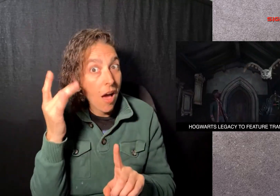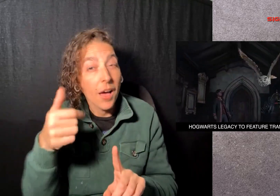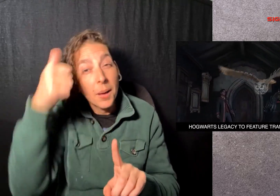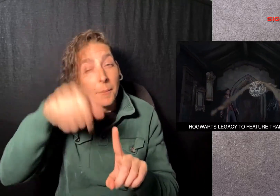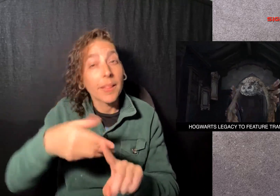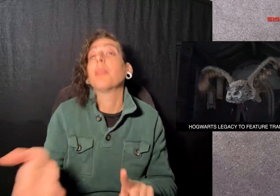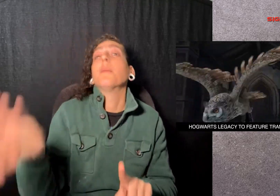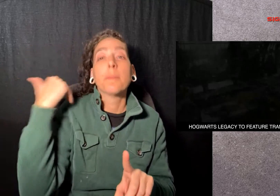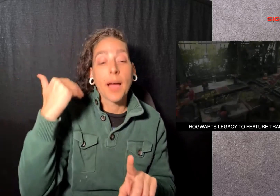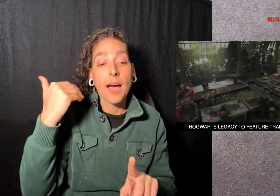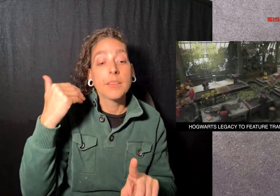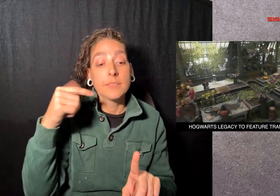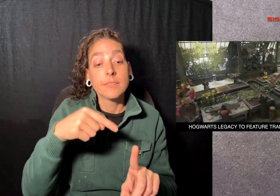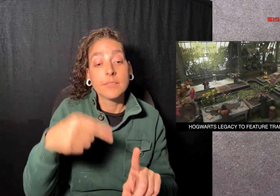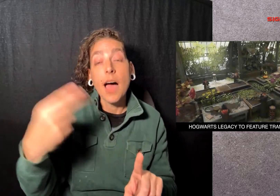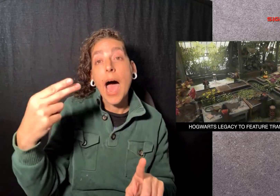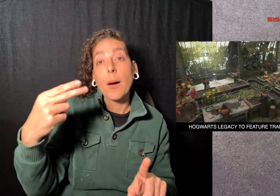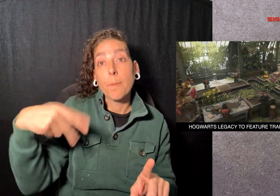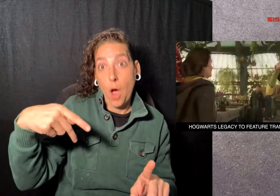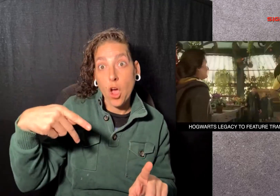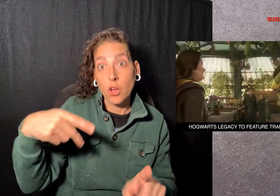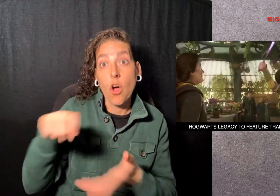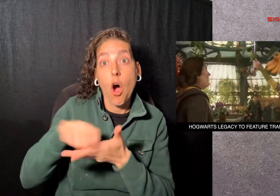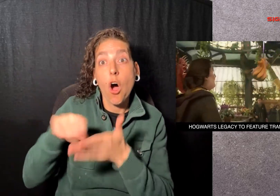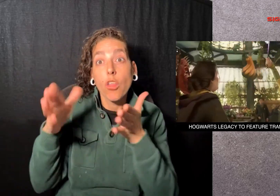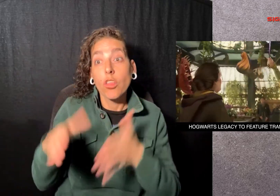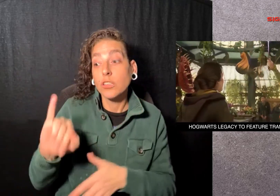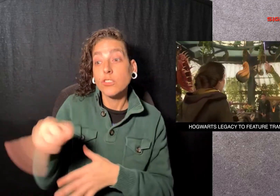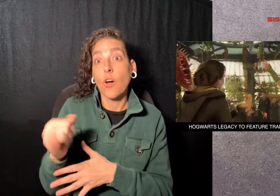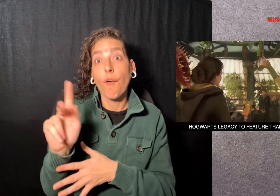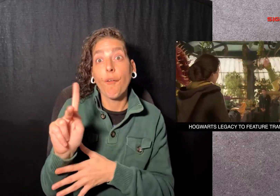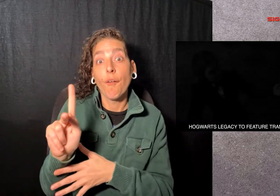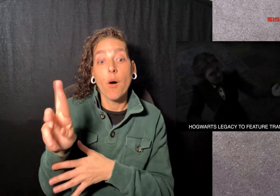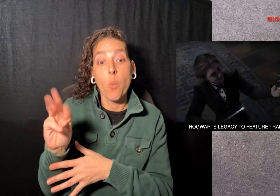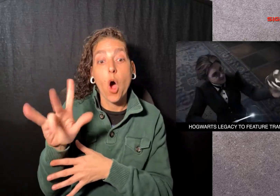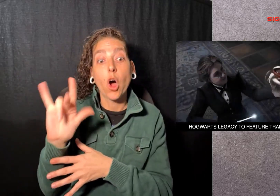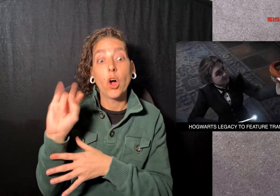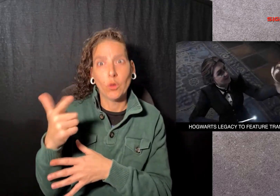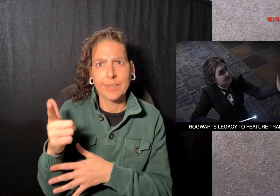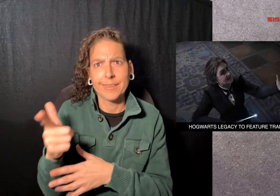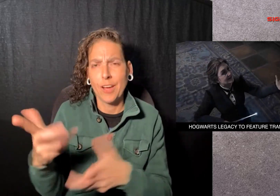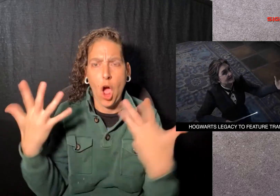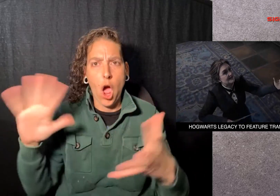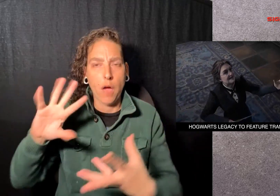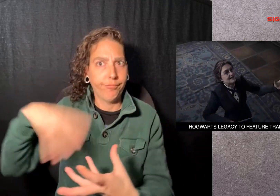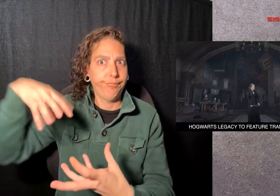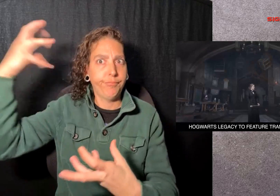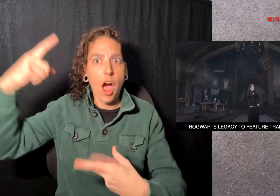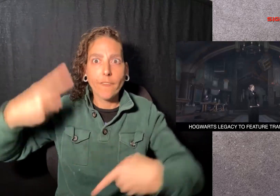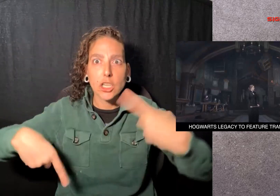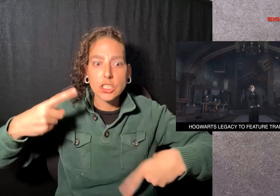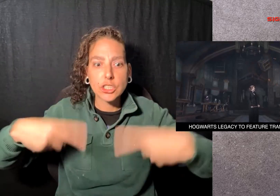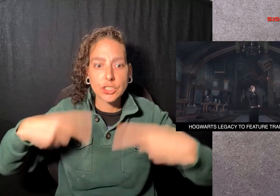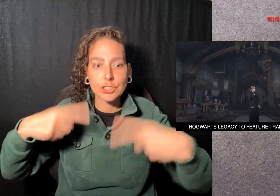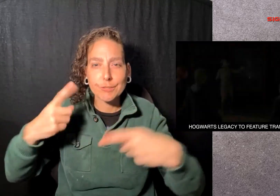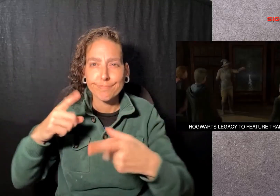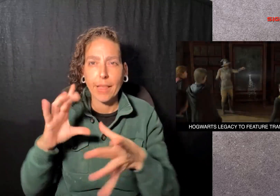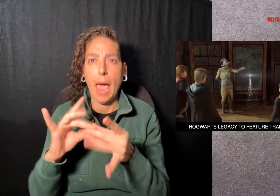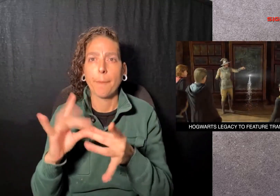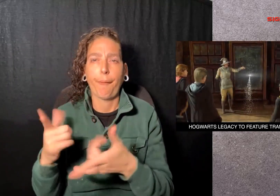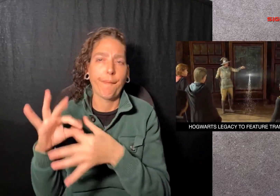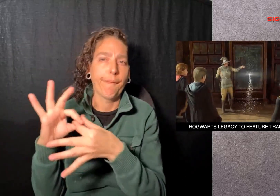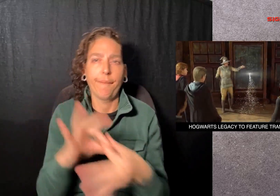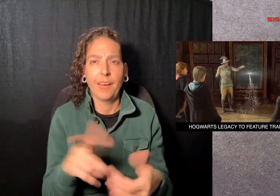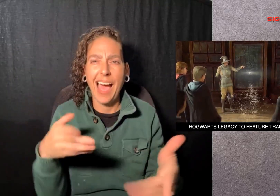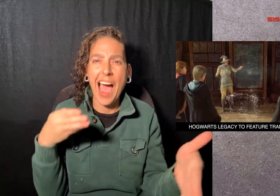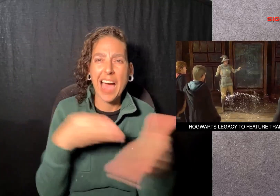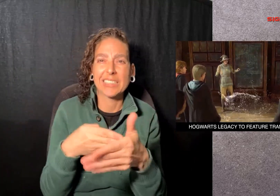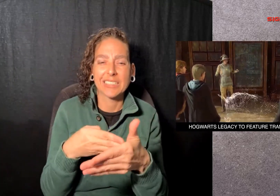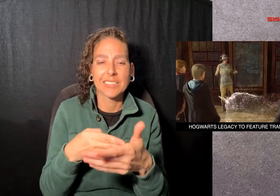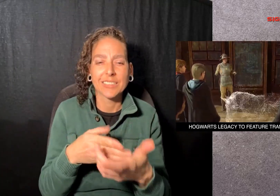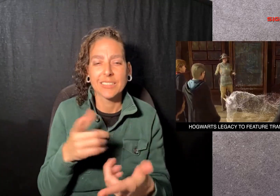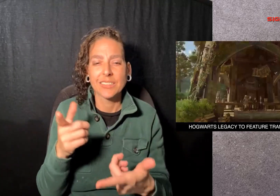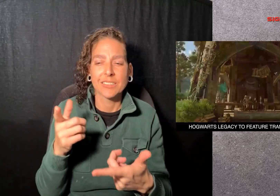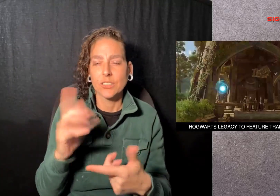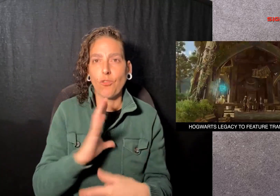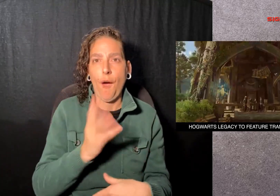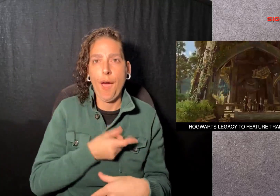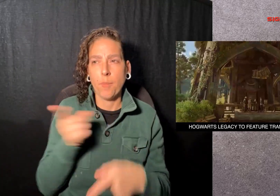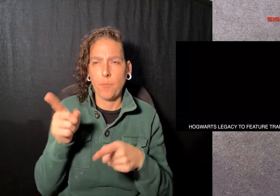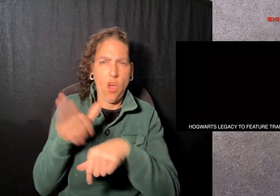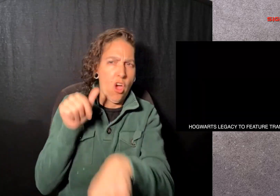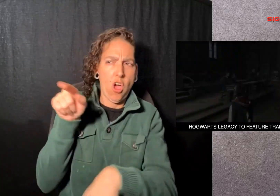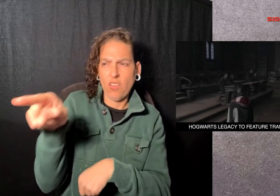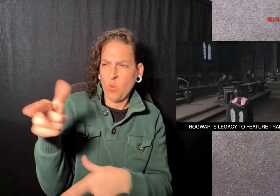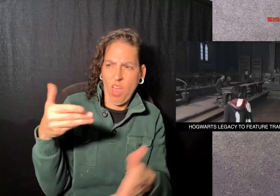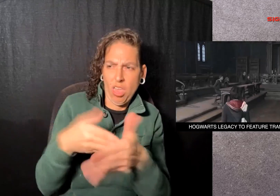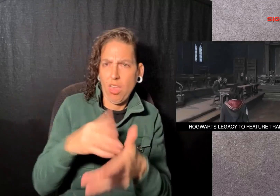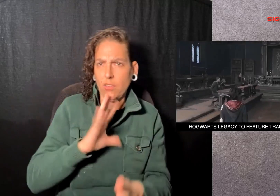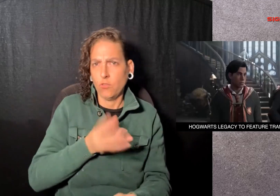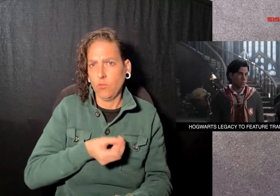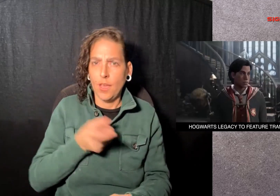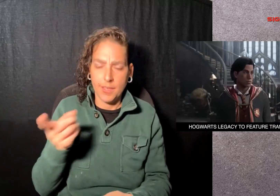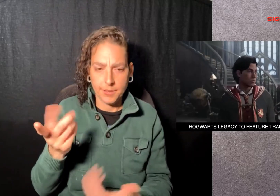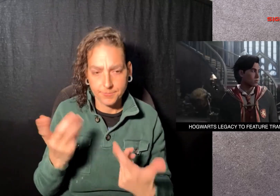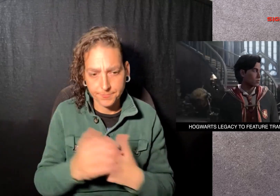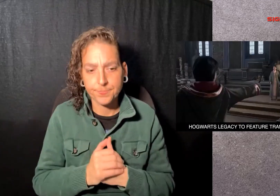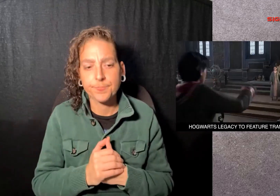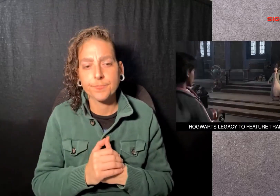past Harry Potter author JK Rowling has made controversial comments that some call anti-trans